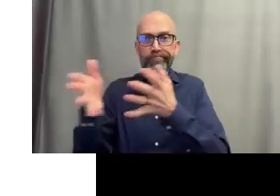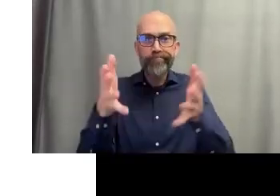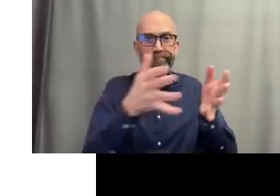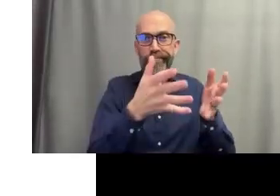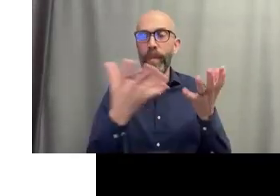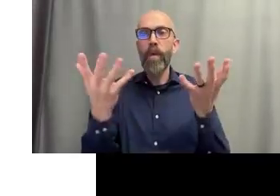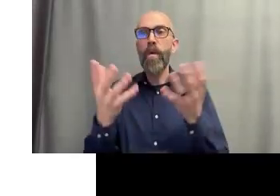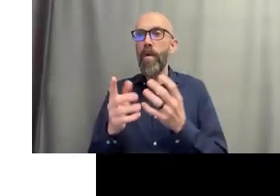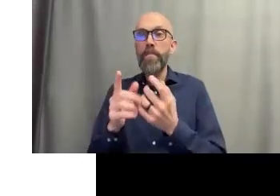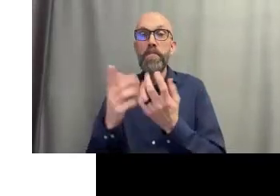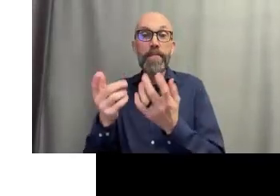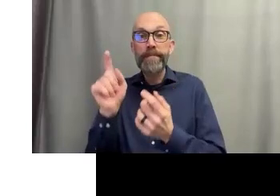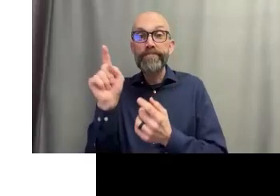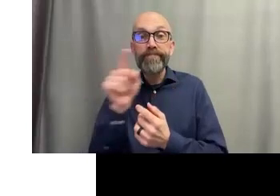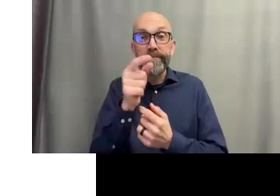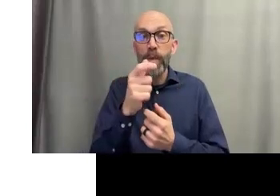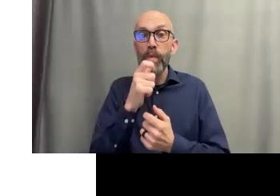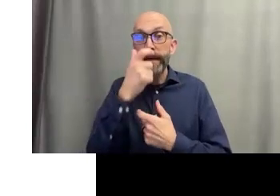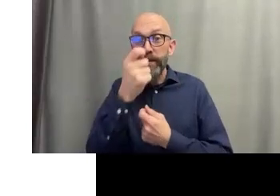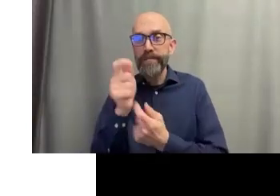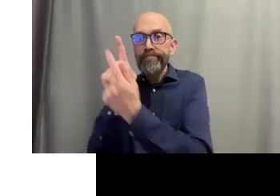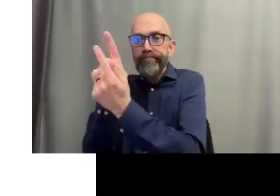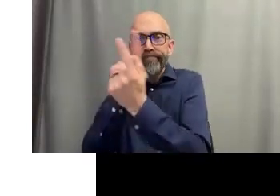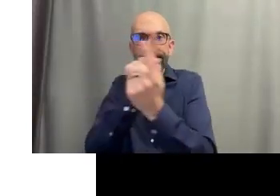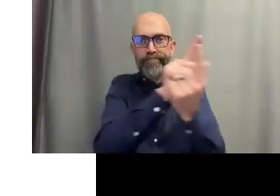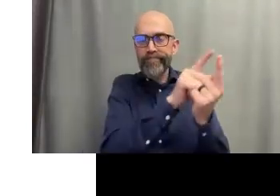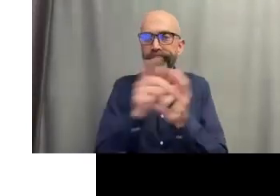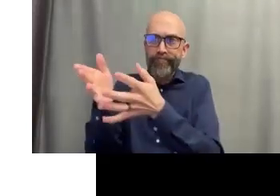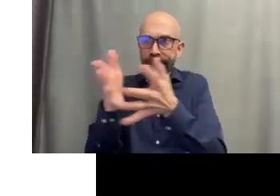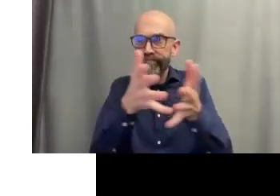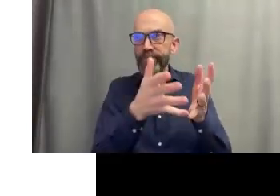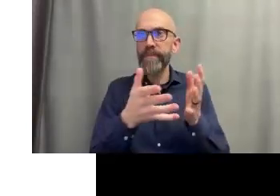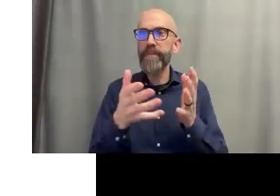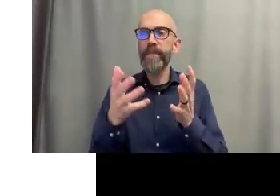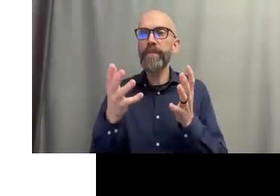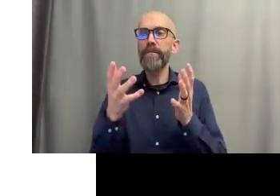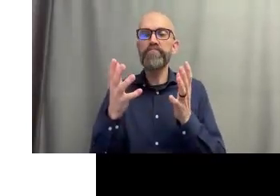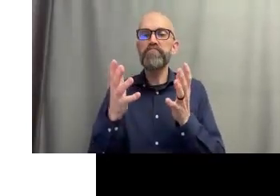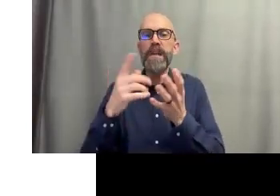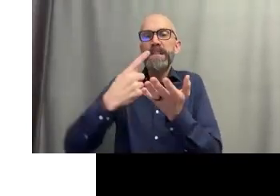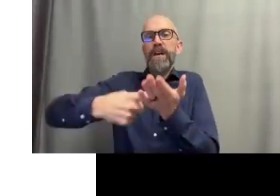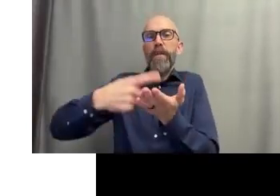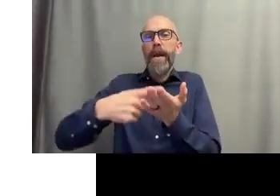with a few interested faculty and, and just just talk about the, the,